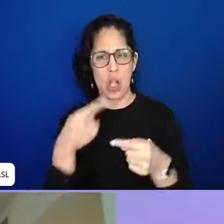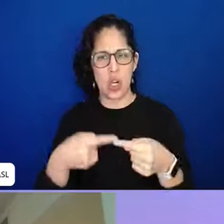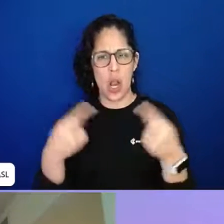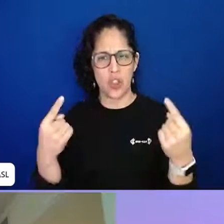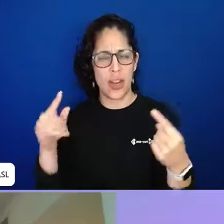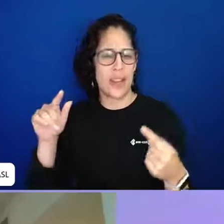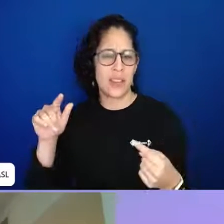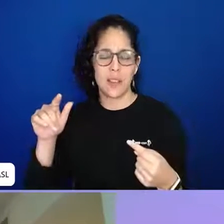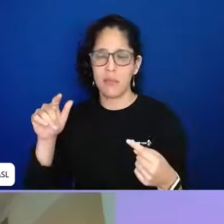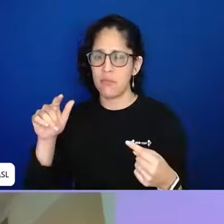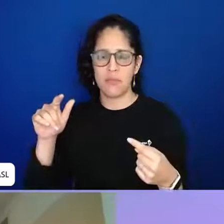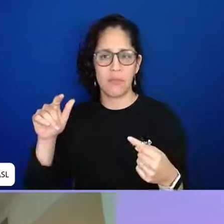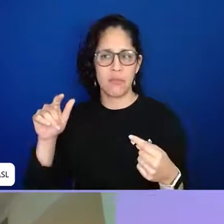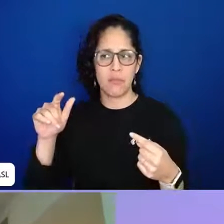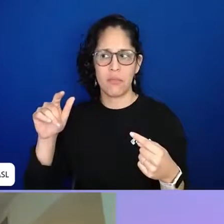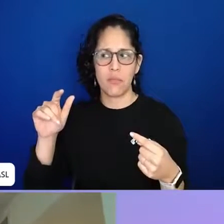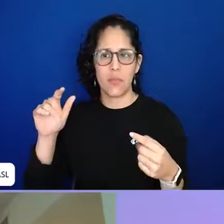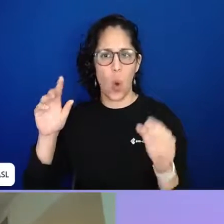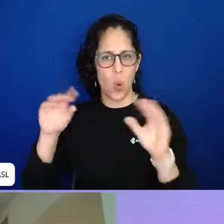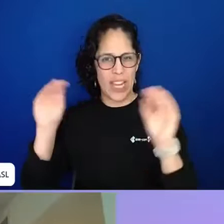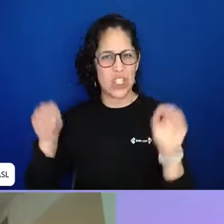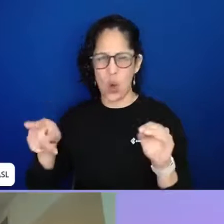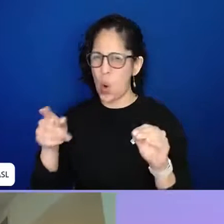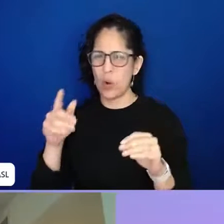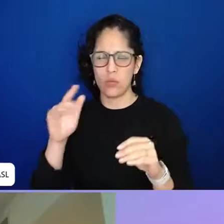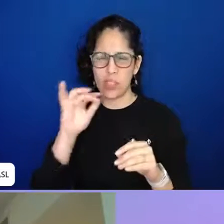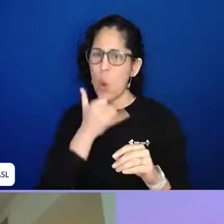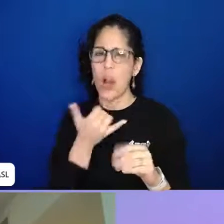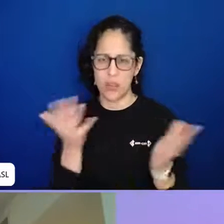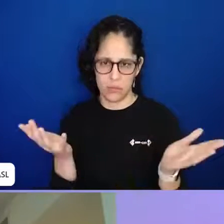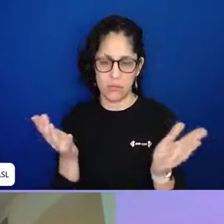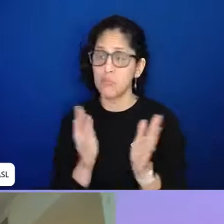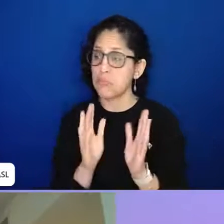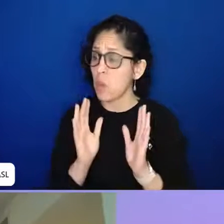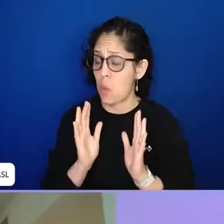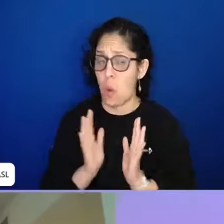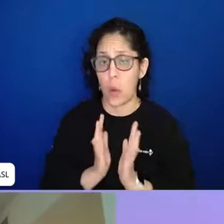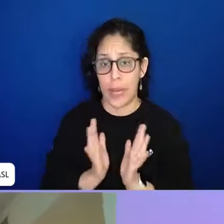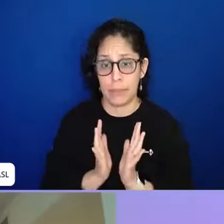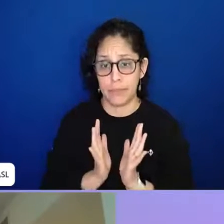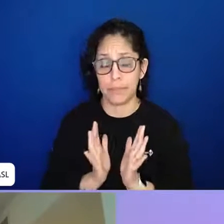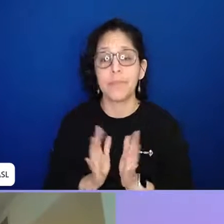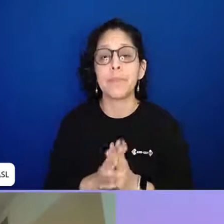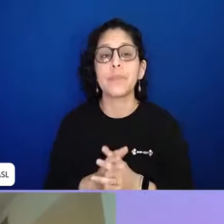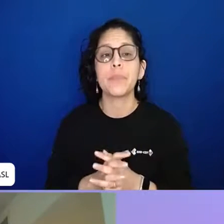automated testing, whatever, and we see oh, this color